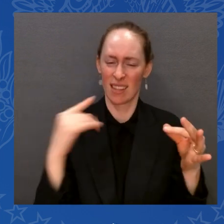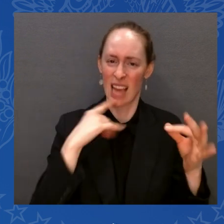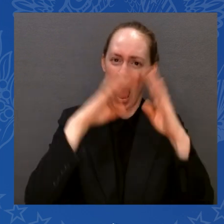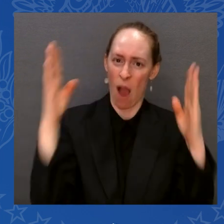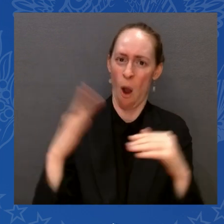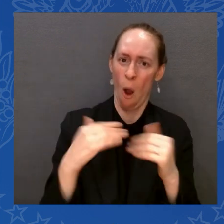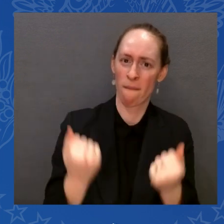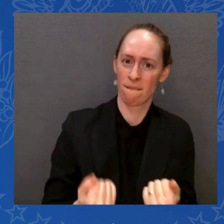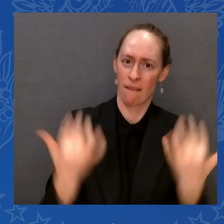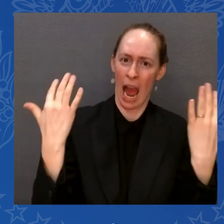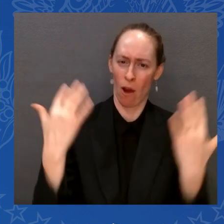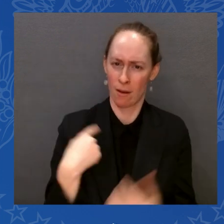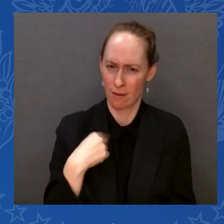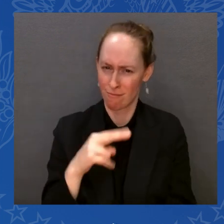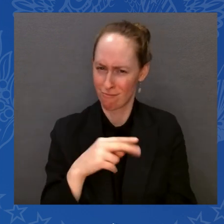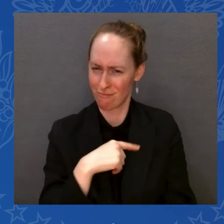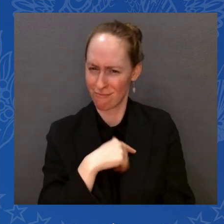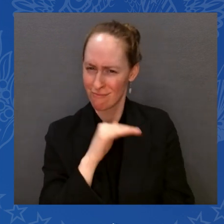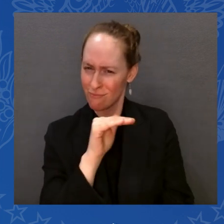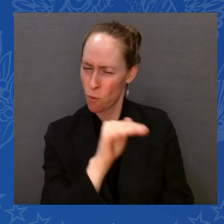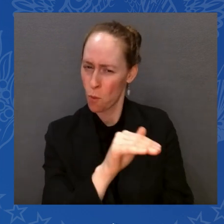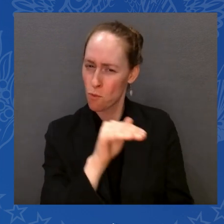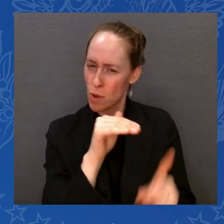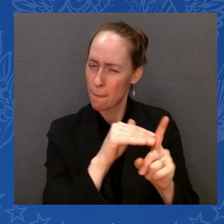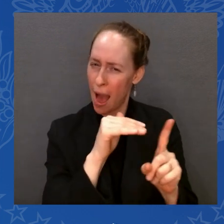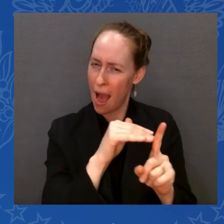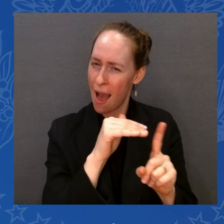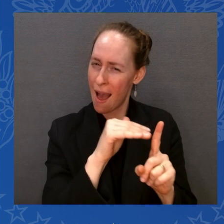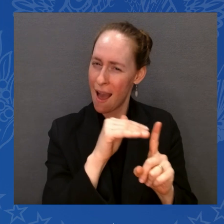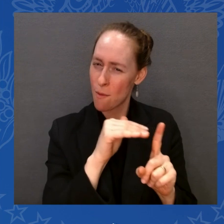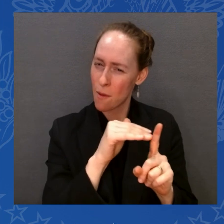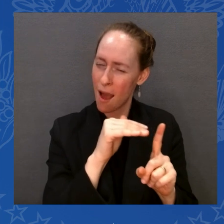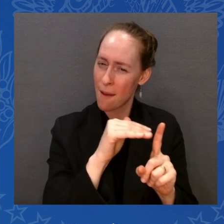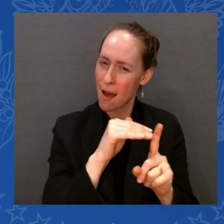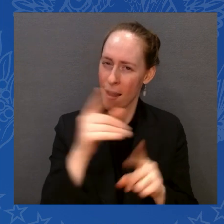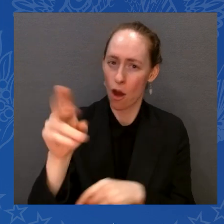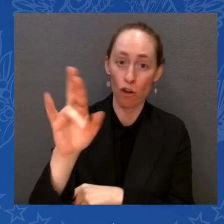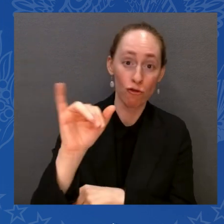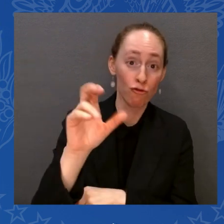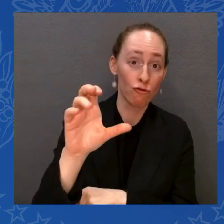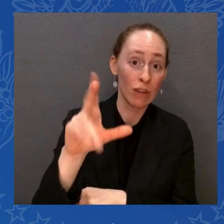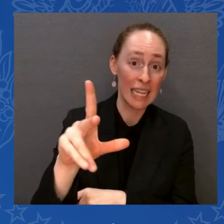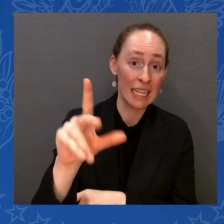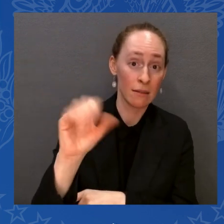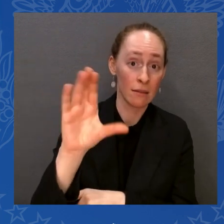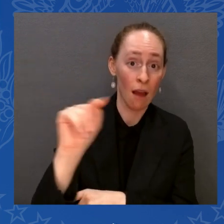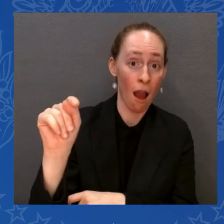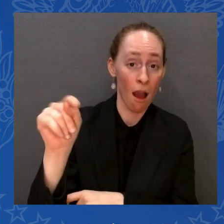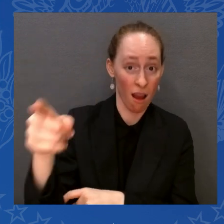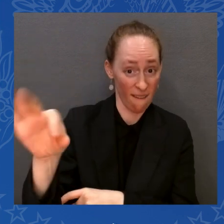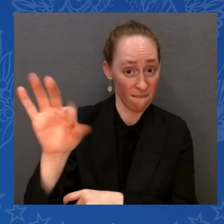the guy who ran the U.S. Senate campaign, has a plan. I got his brochure right here. It has a plan.